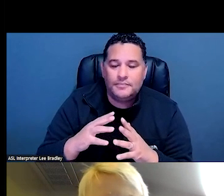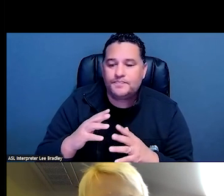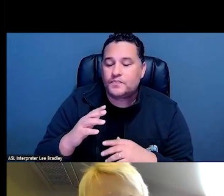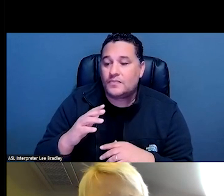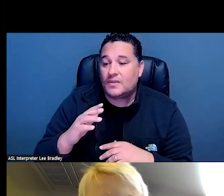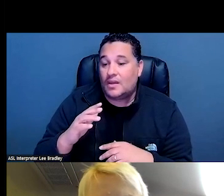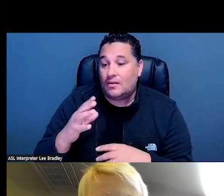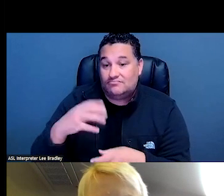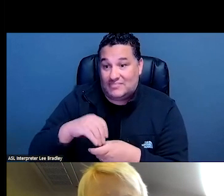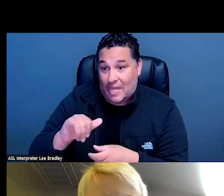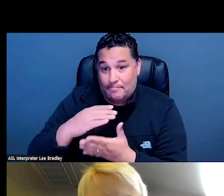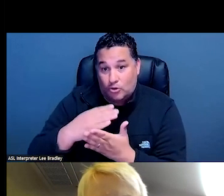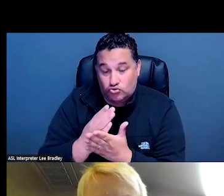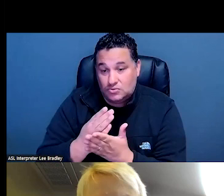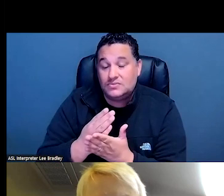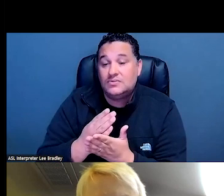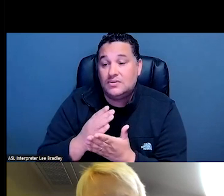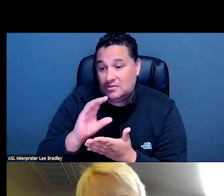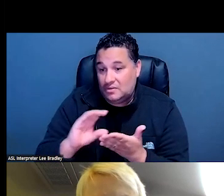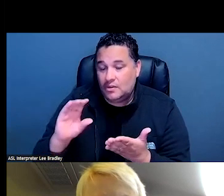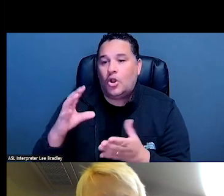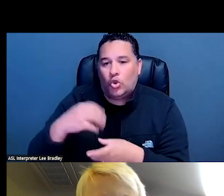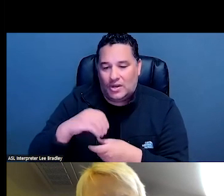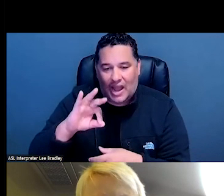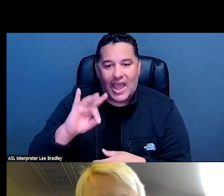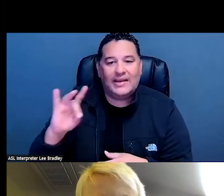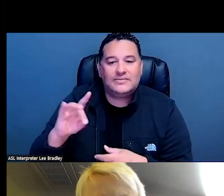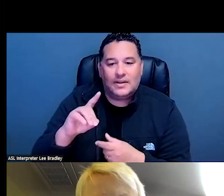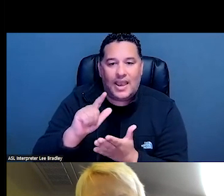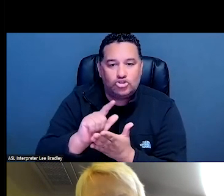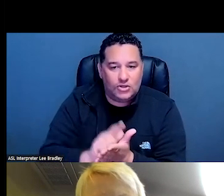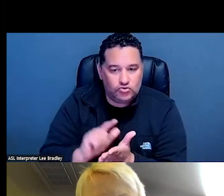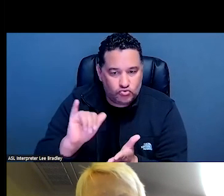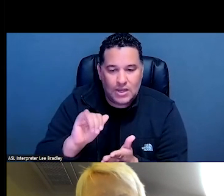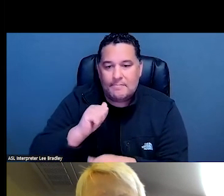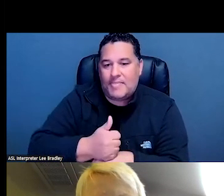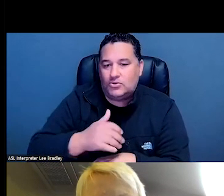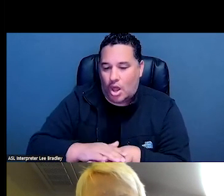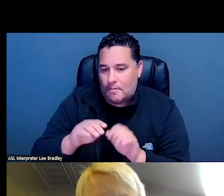, 35 MILLION FOR 988. AND, AS PART OF THAT BUDGET PACKAGE, THEY INCLUDED,